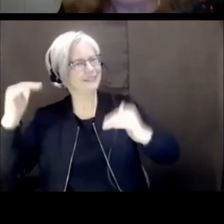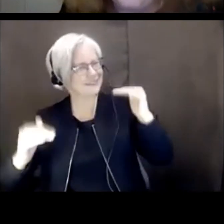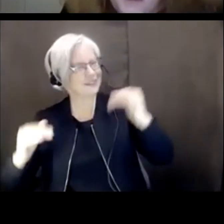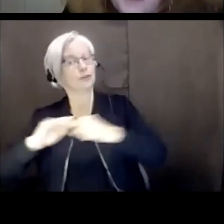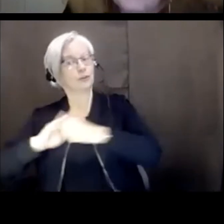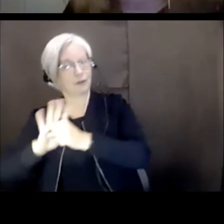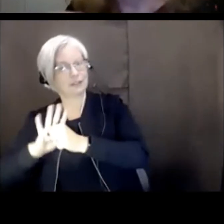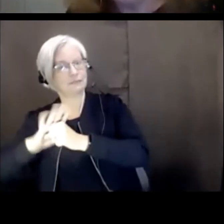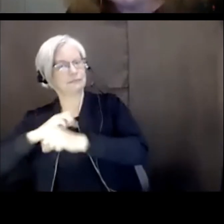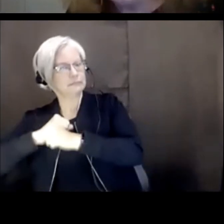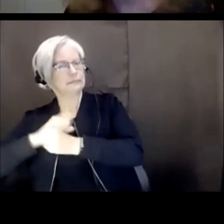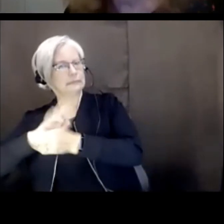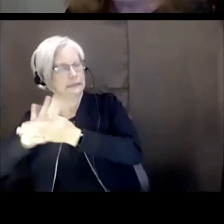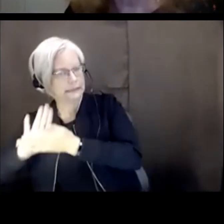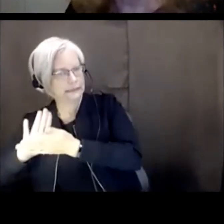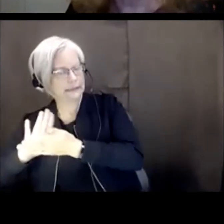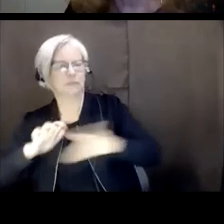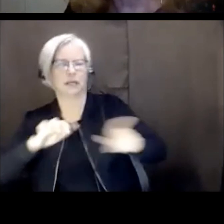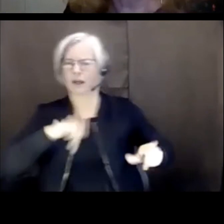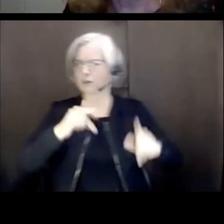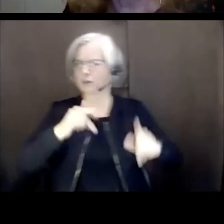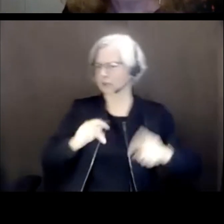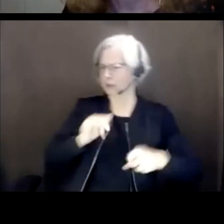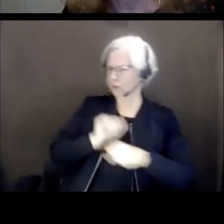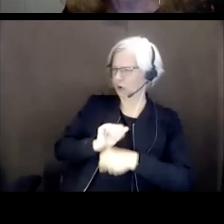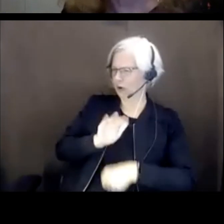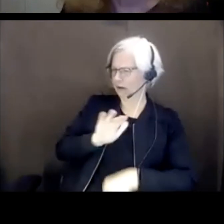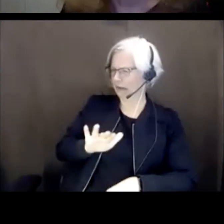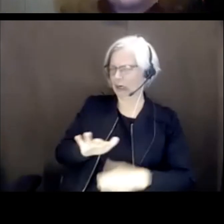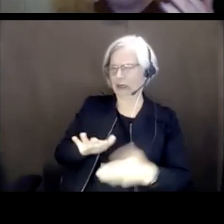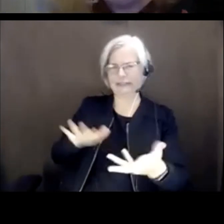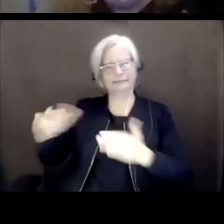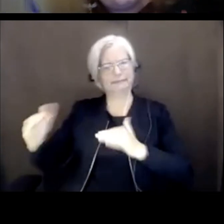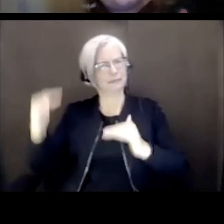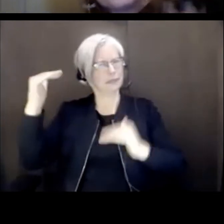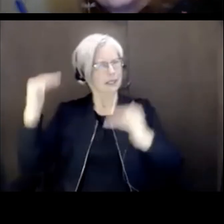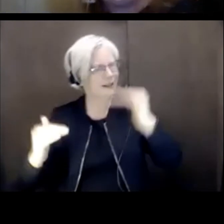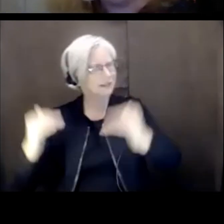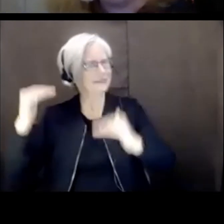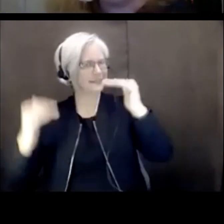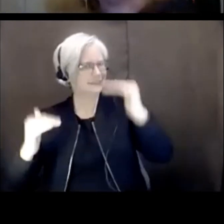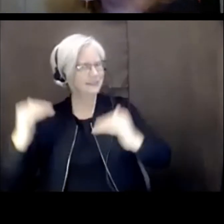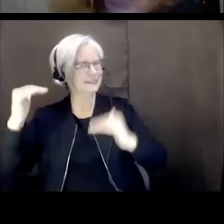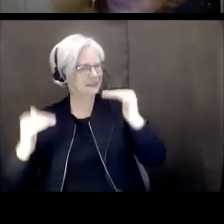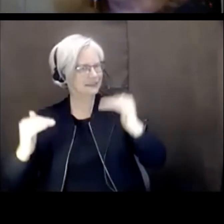AND OTHERS THAT WORK IN THE SAME ENVIRONMENT, I THINK THAT'S WORTH THINKING ABOUT IN